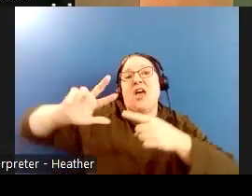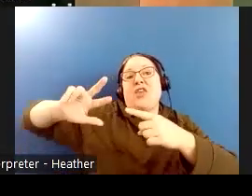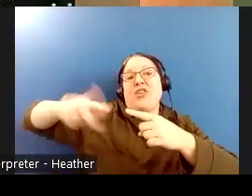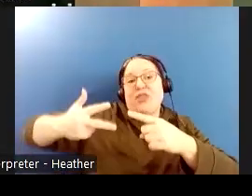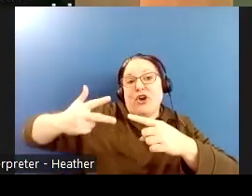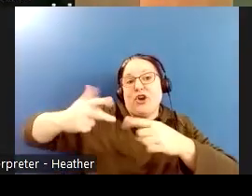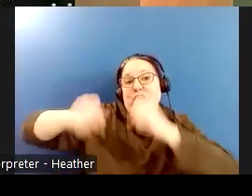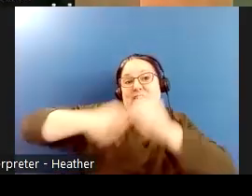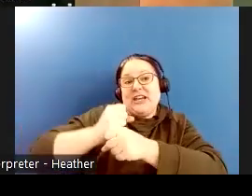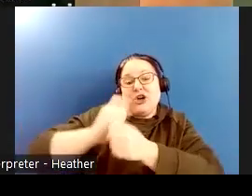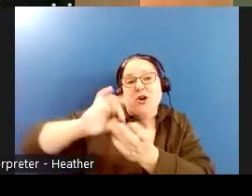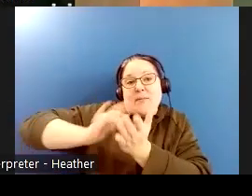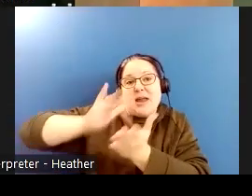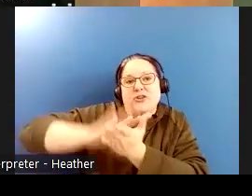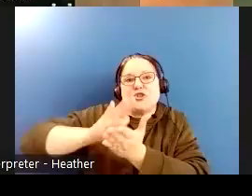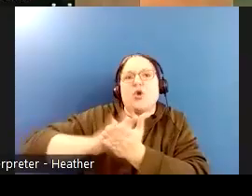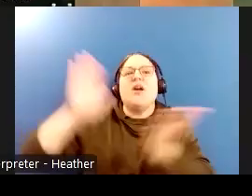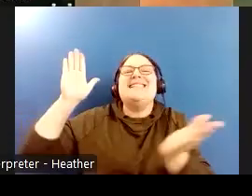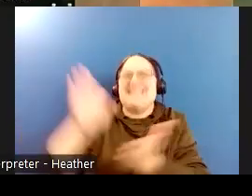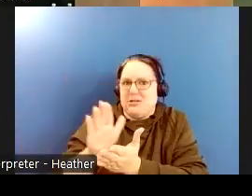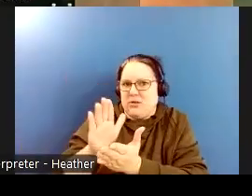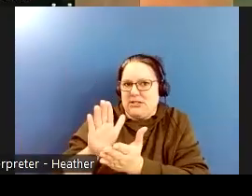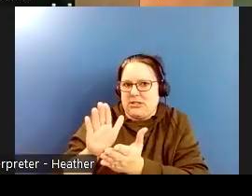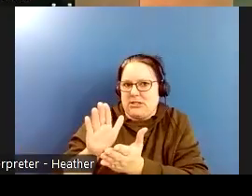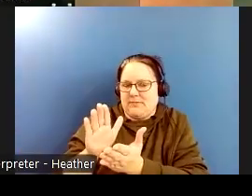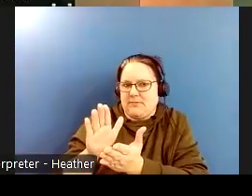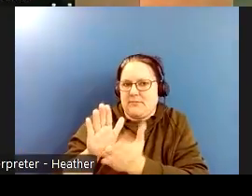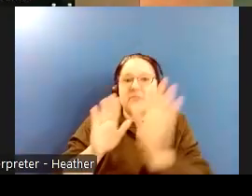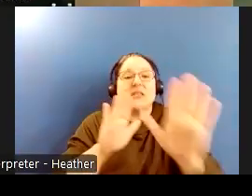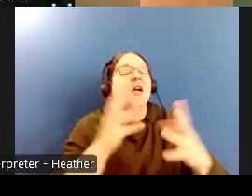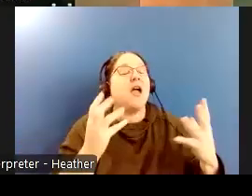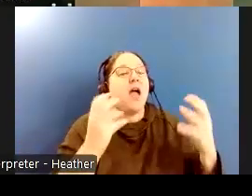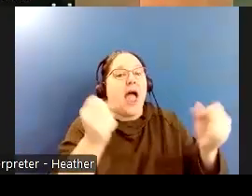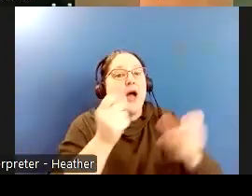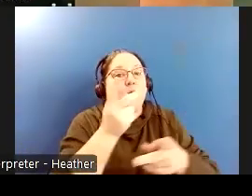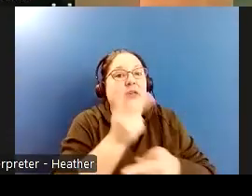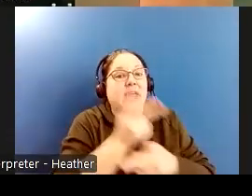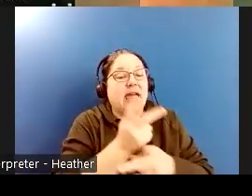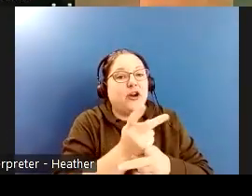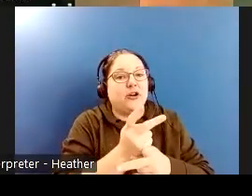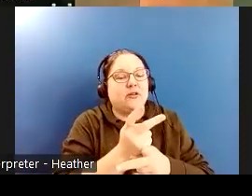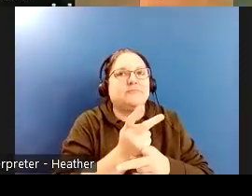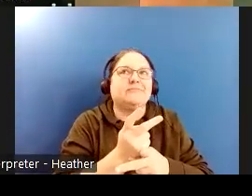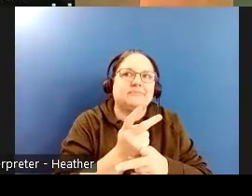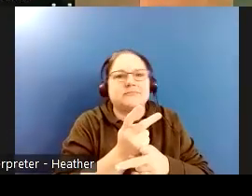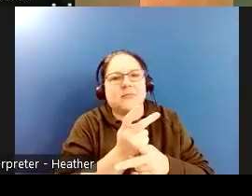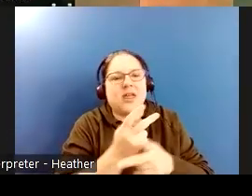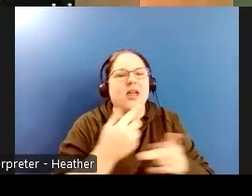there's this decrease in empathy. Now healthc care uh we are we happen to be a more empathic group